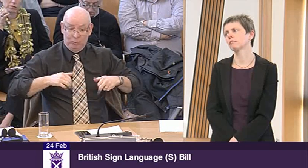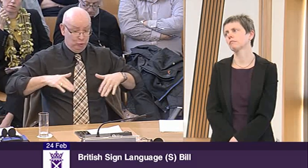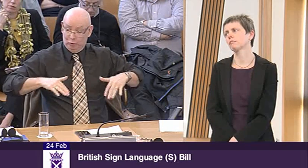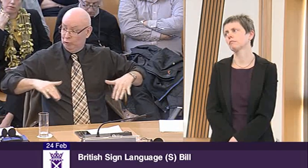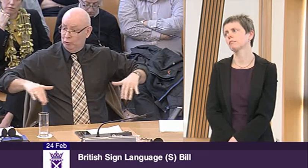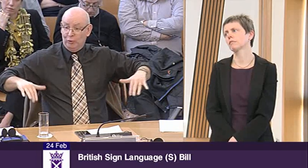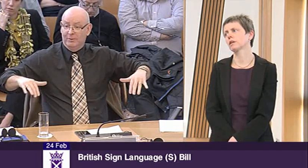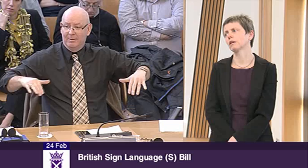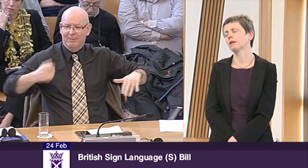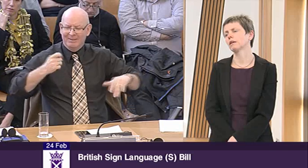expressed.